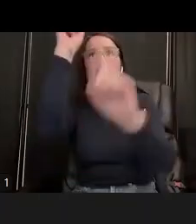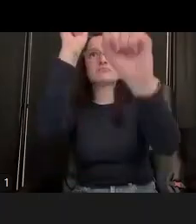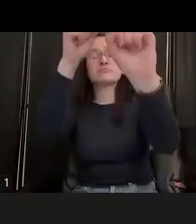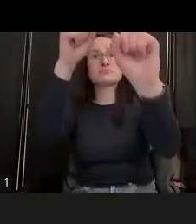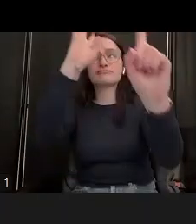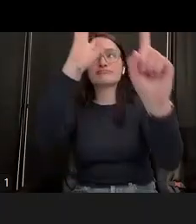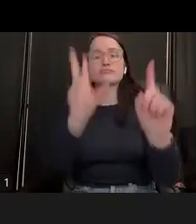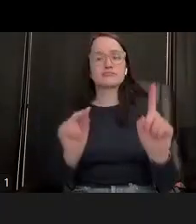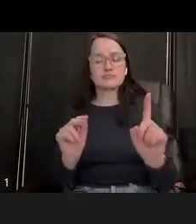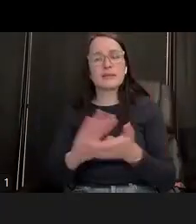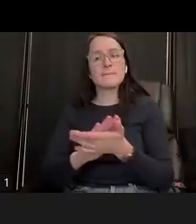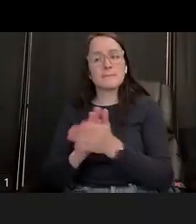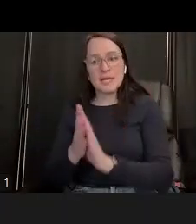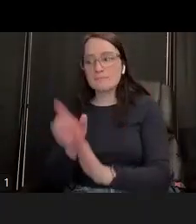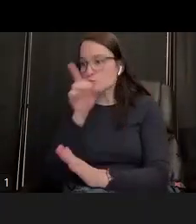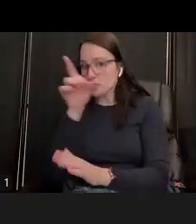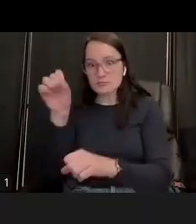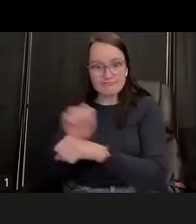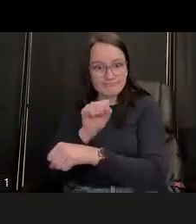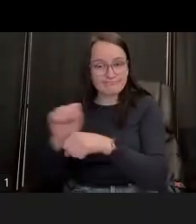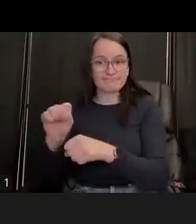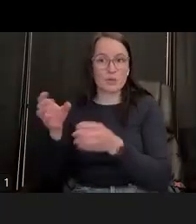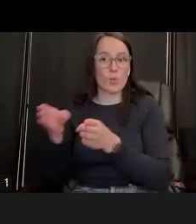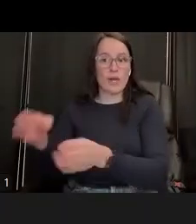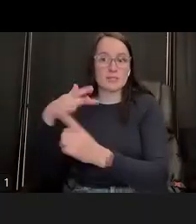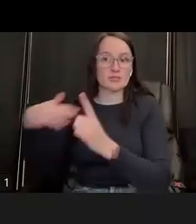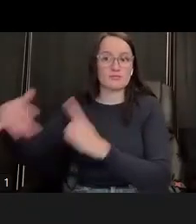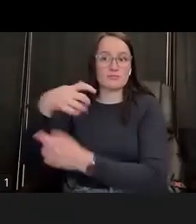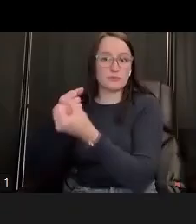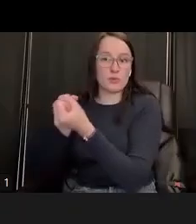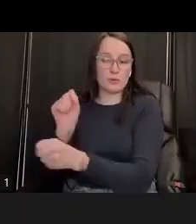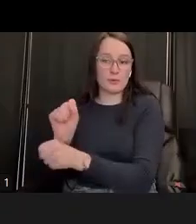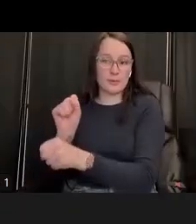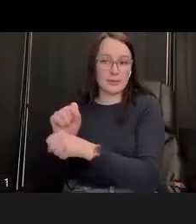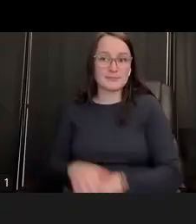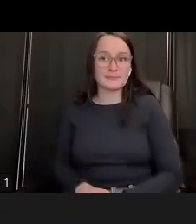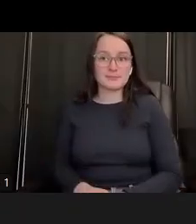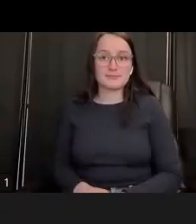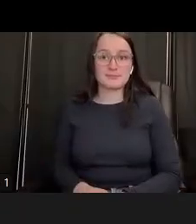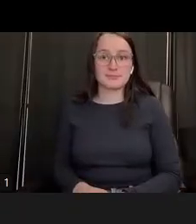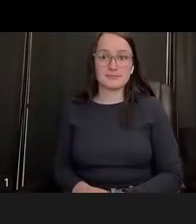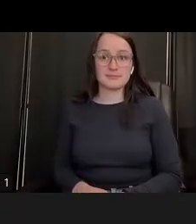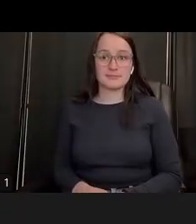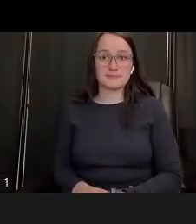it builds on learning and really this this is not a nice to have when you're building universally